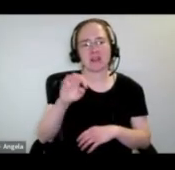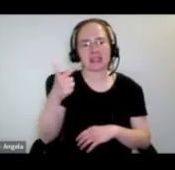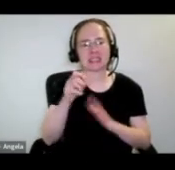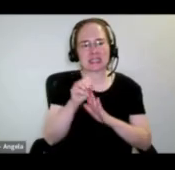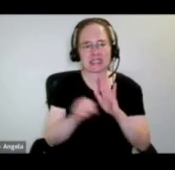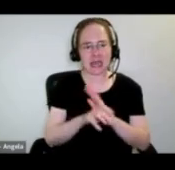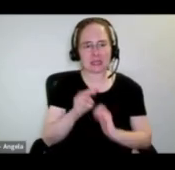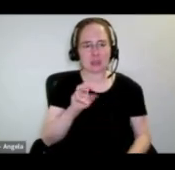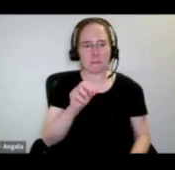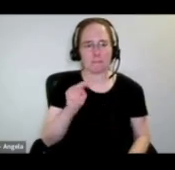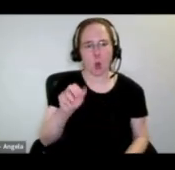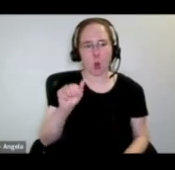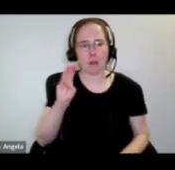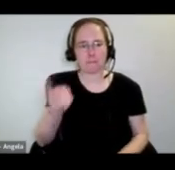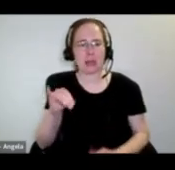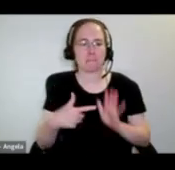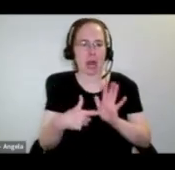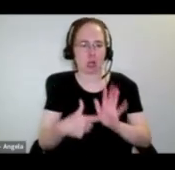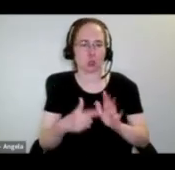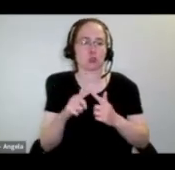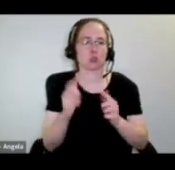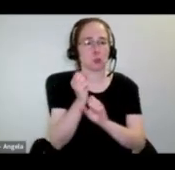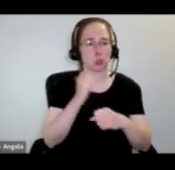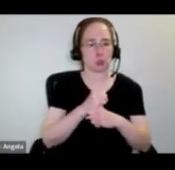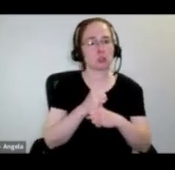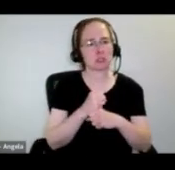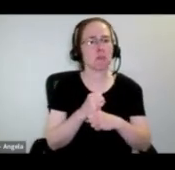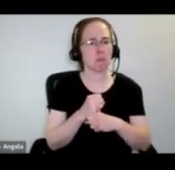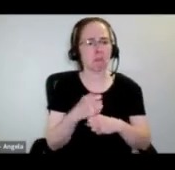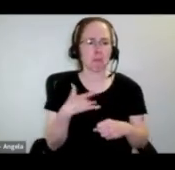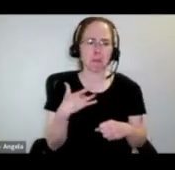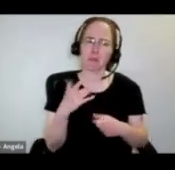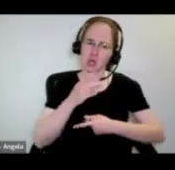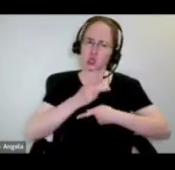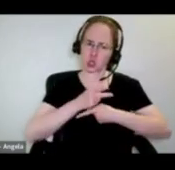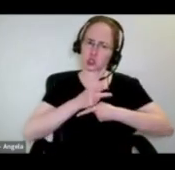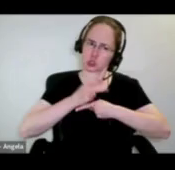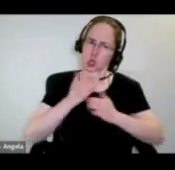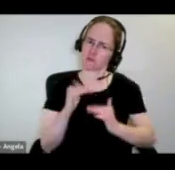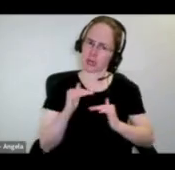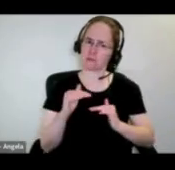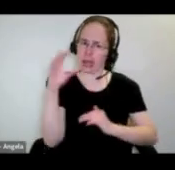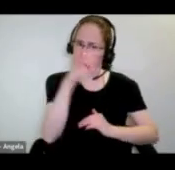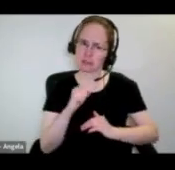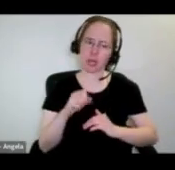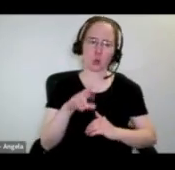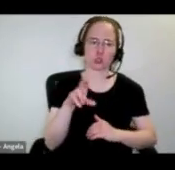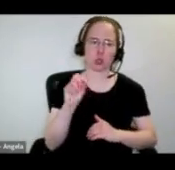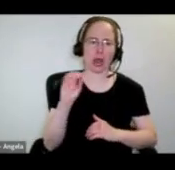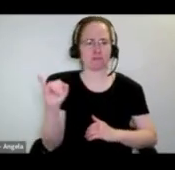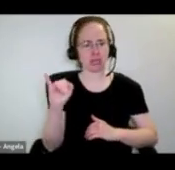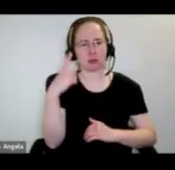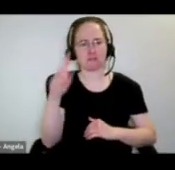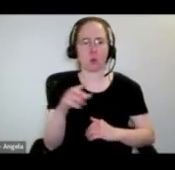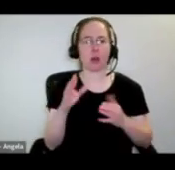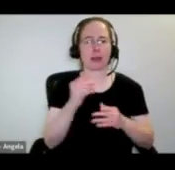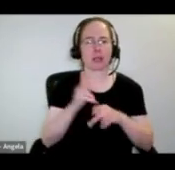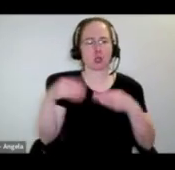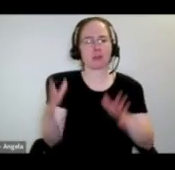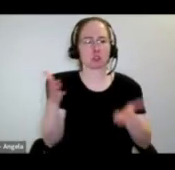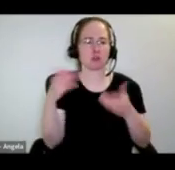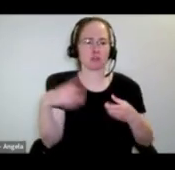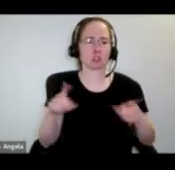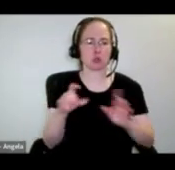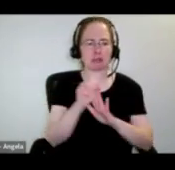David Watkins: So, the University of North Georgia utilized the Advancing States Mona Me model to produce, what they consider a rather conservative estimate